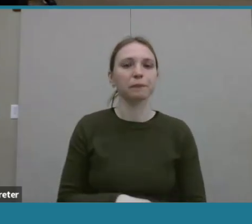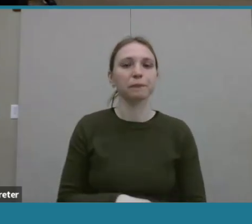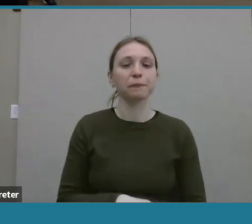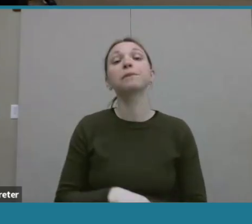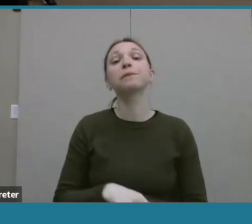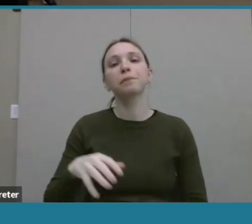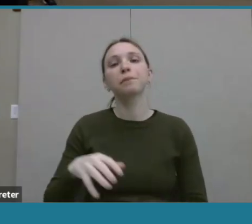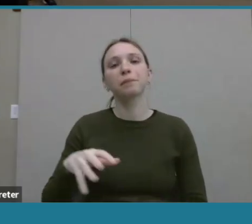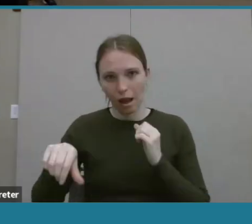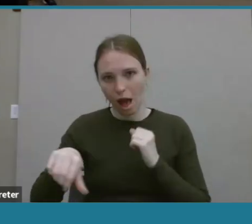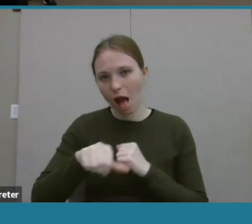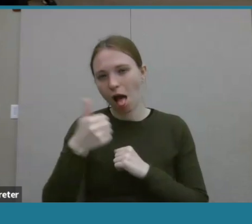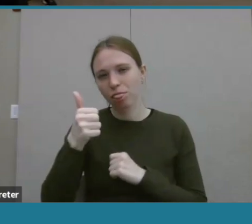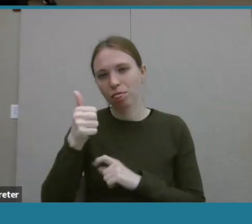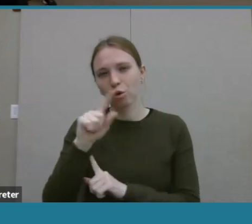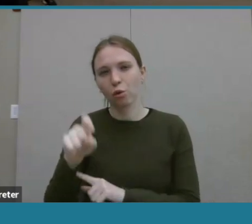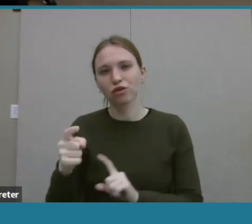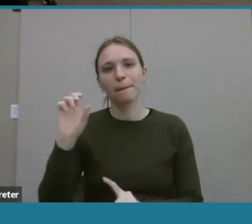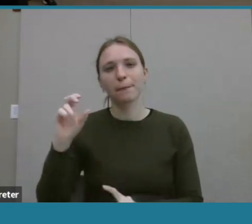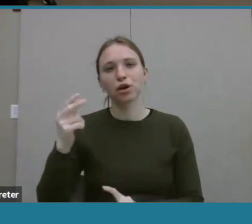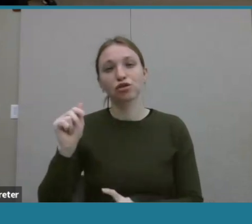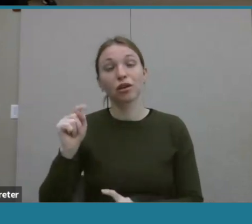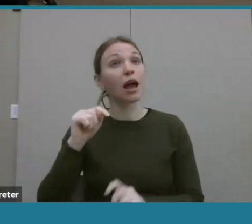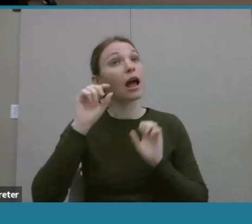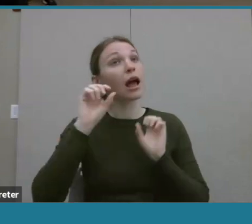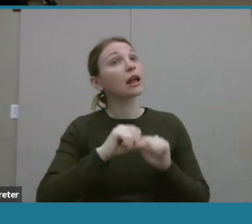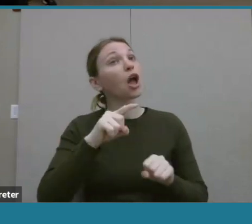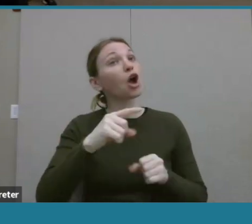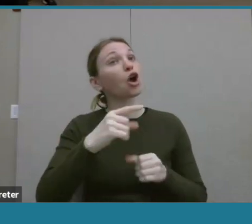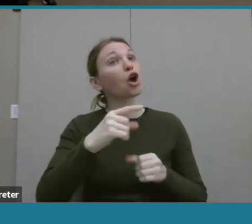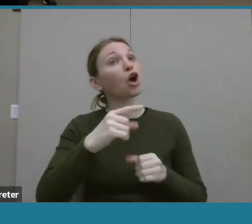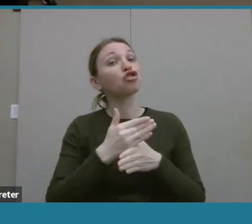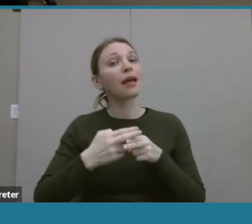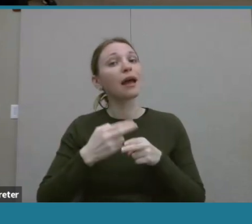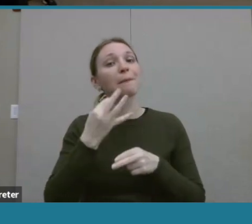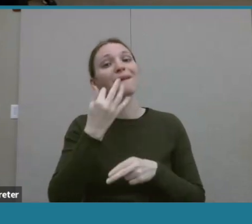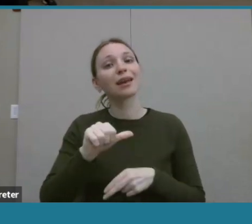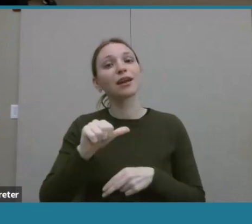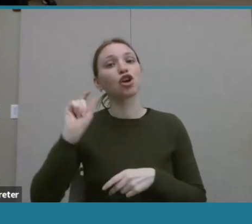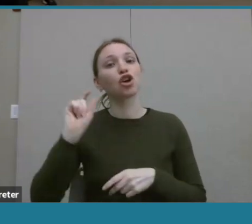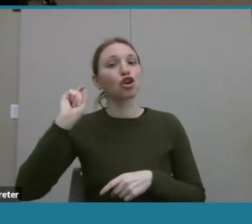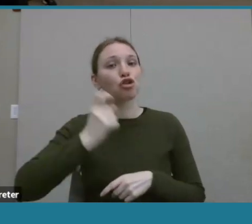Another question: Can you share the names of any grants or funding sources involved in supporting this project?